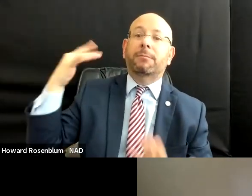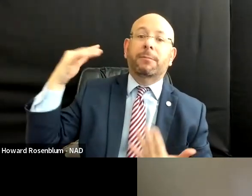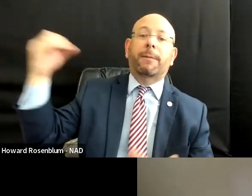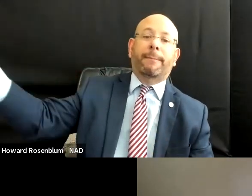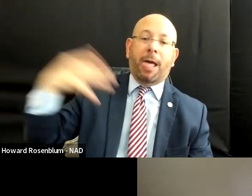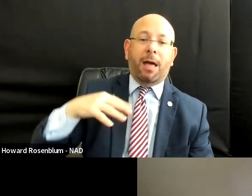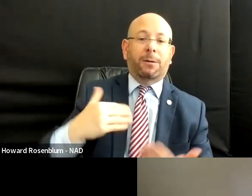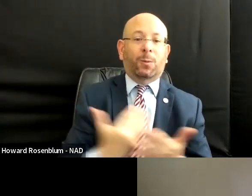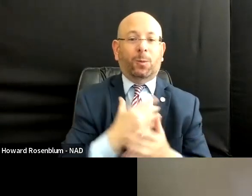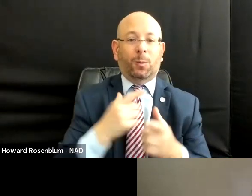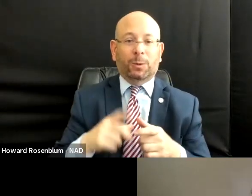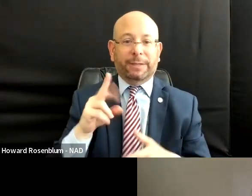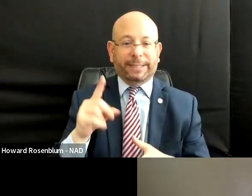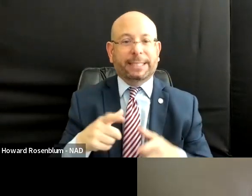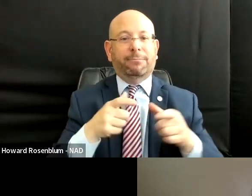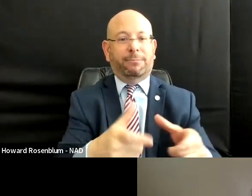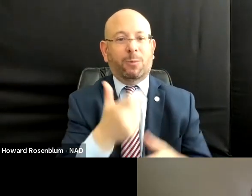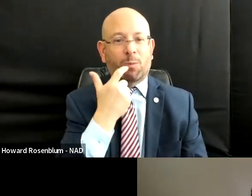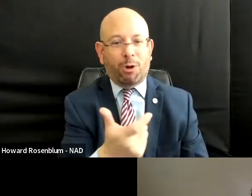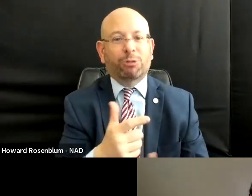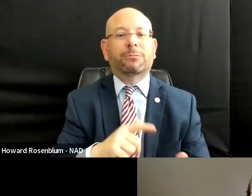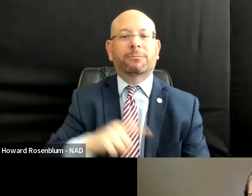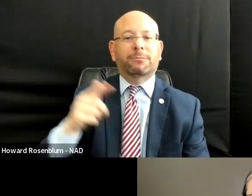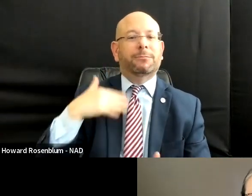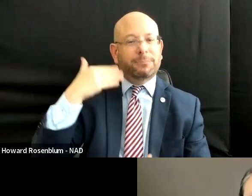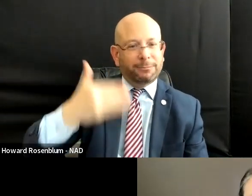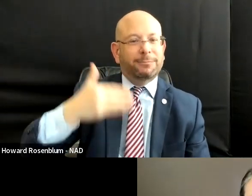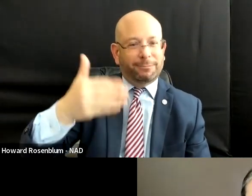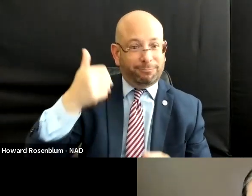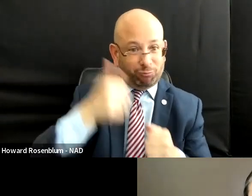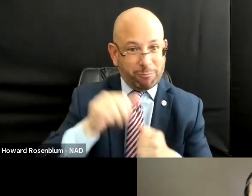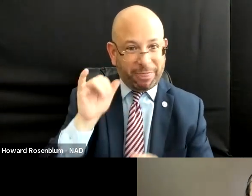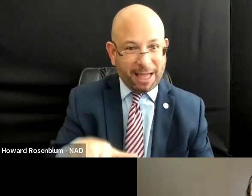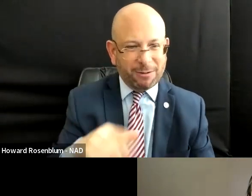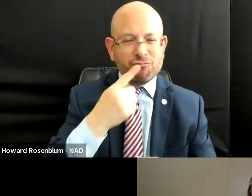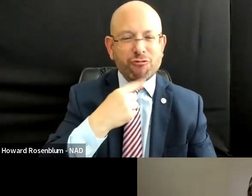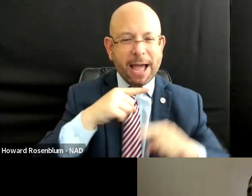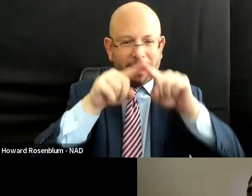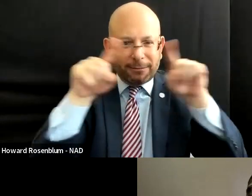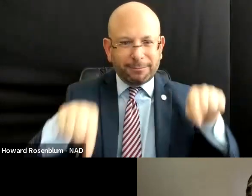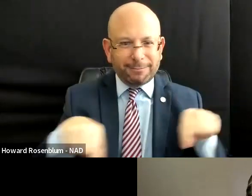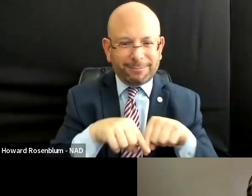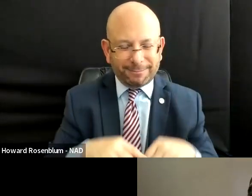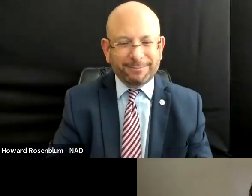a physical DVD was sent to your home and you would receive this DVD, you would watch the movie and then